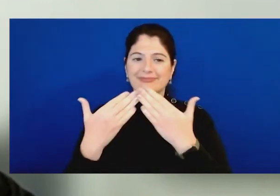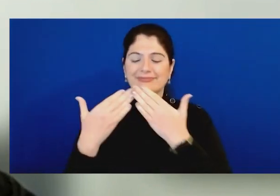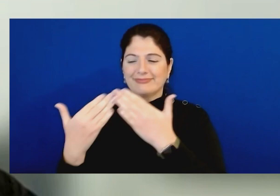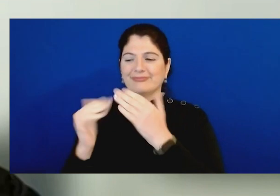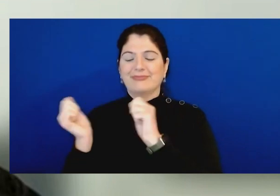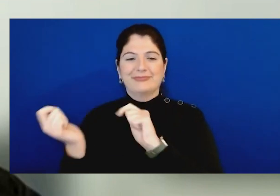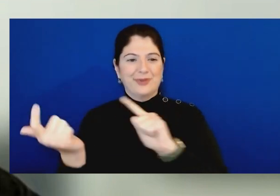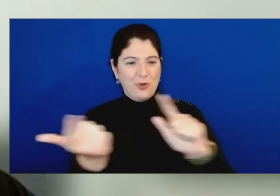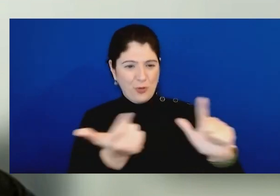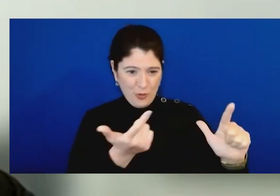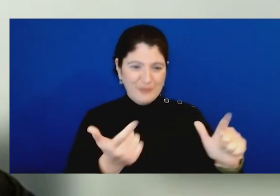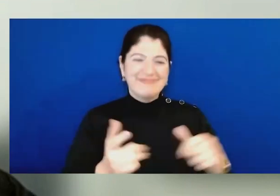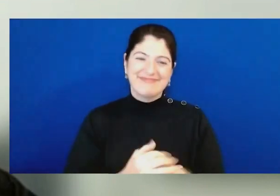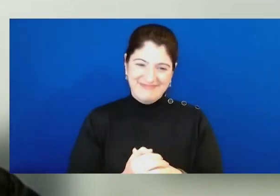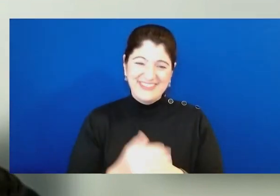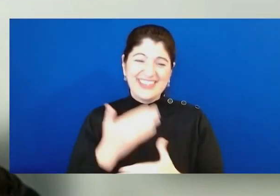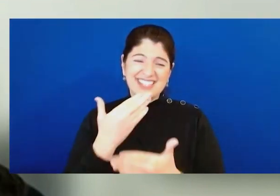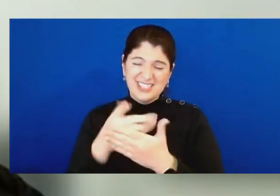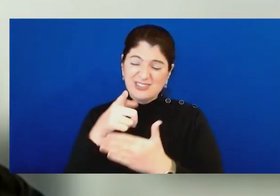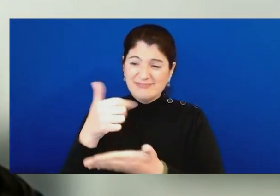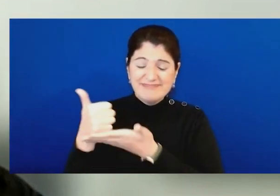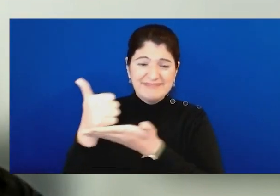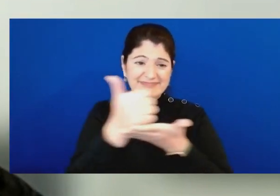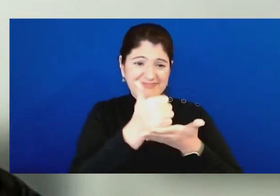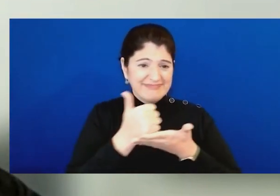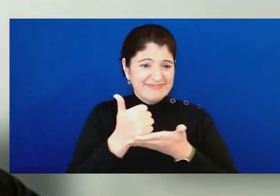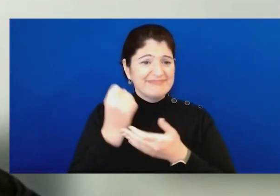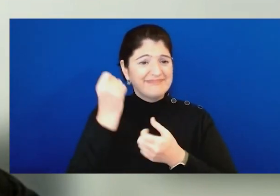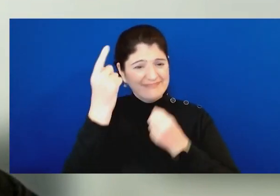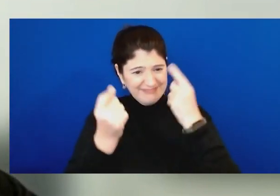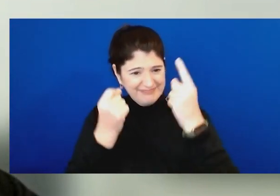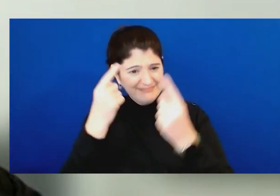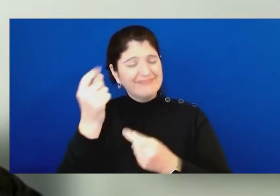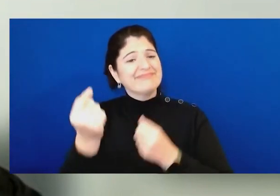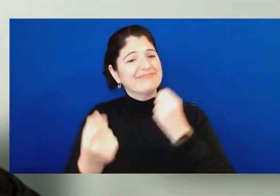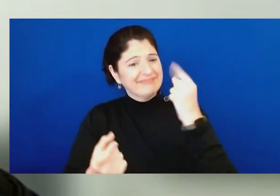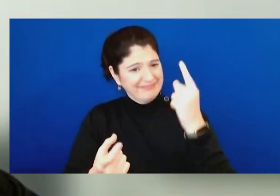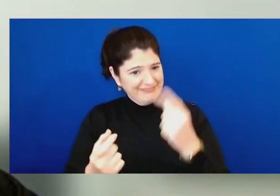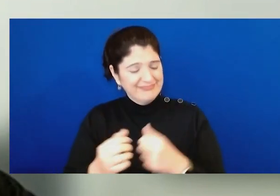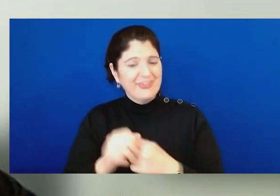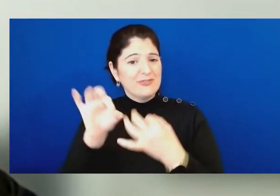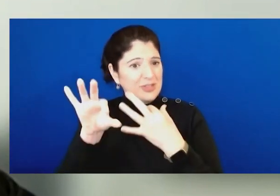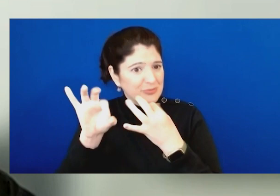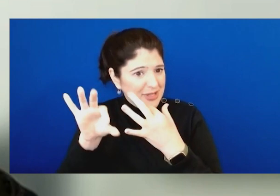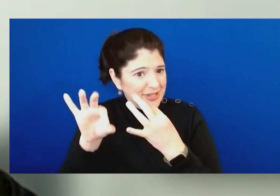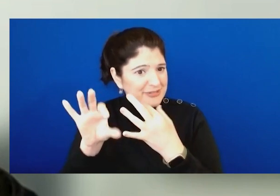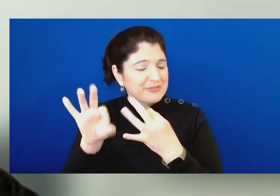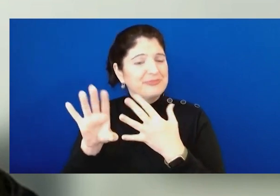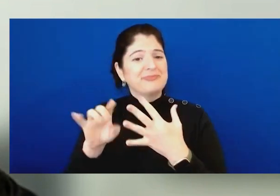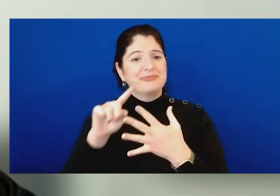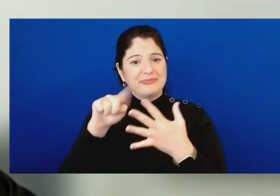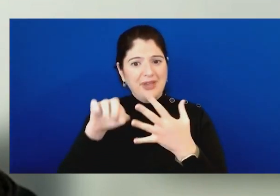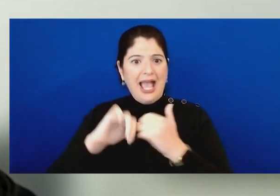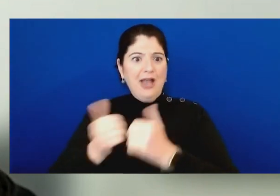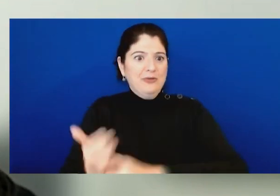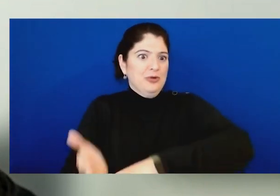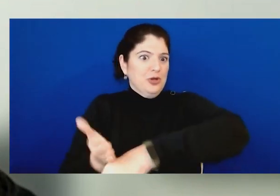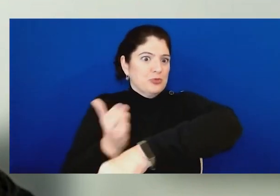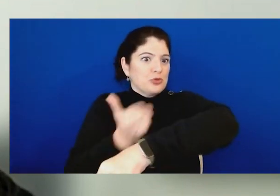Thank you so much for helping us really understand how we could do this sessions and get the feedback that we need to improve and expand these services.